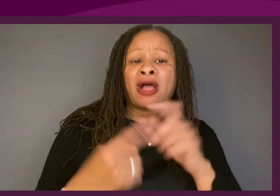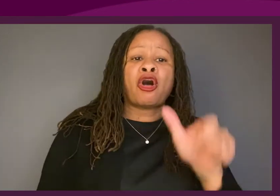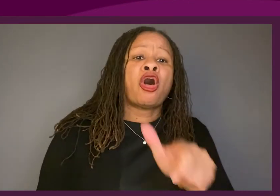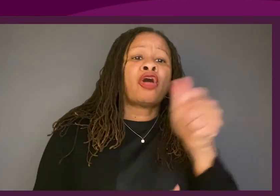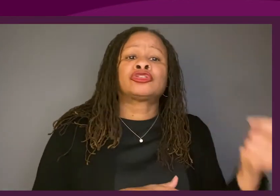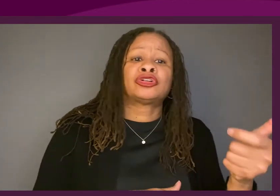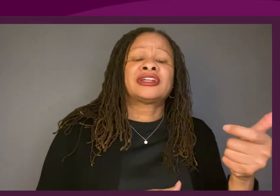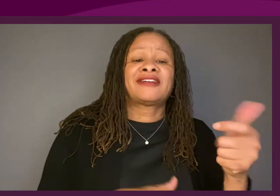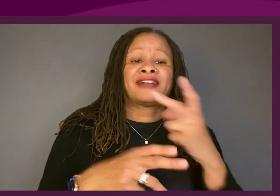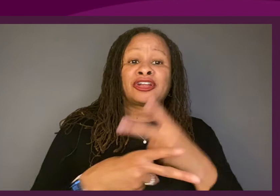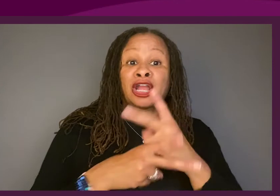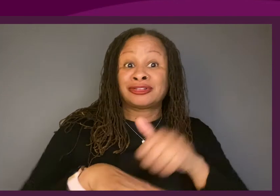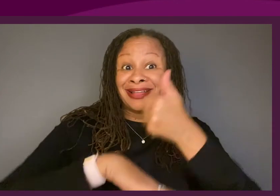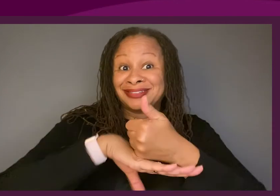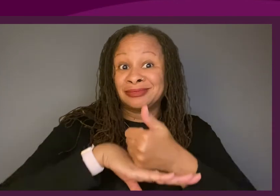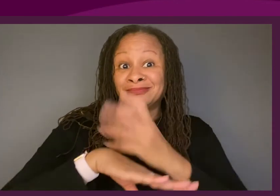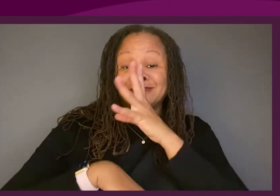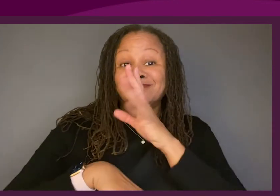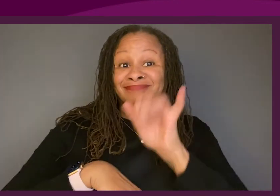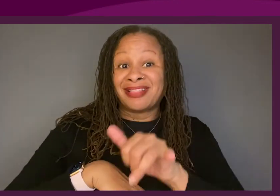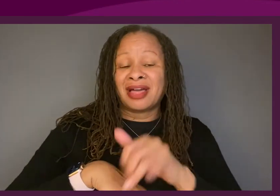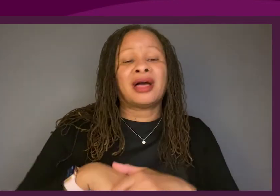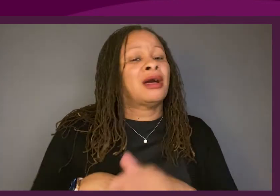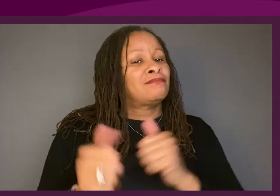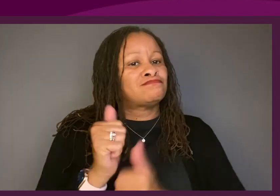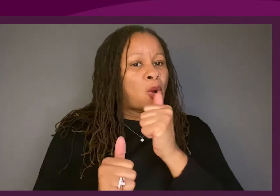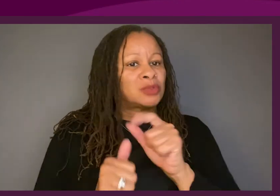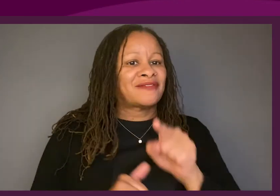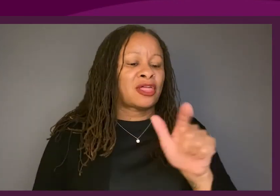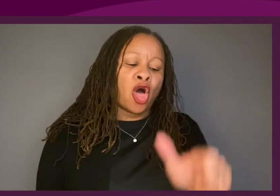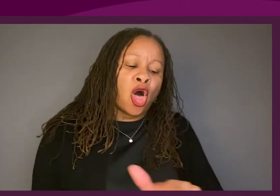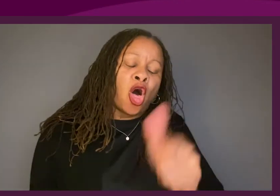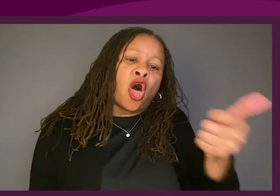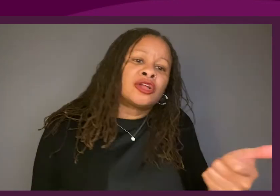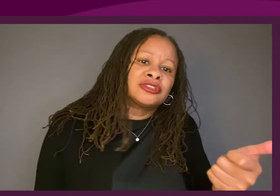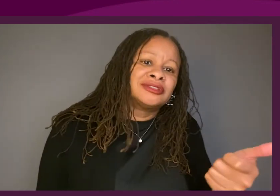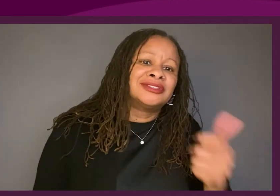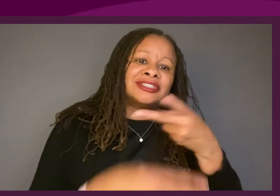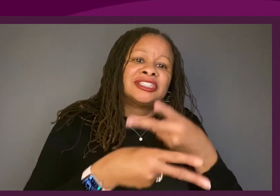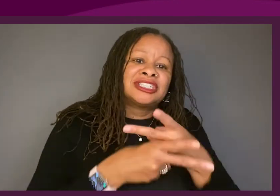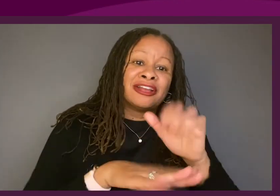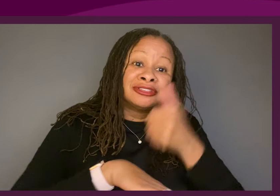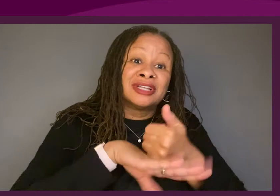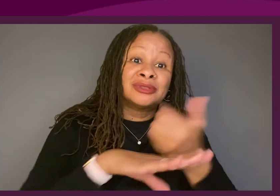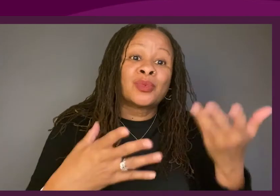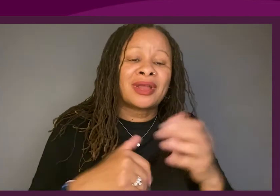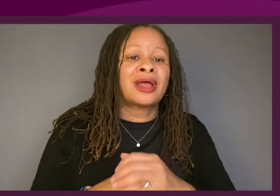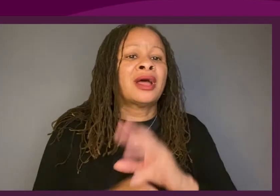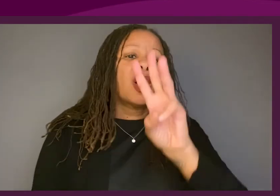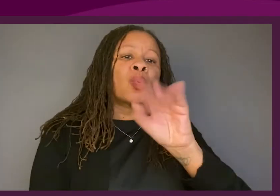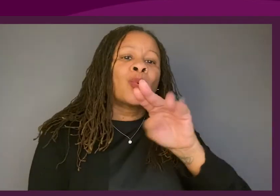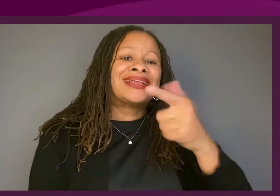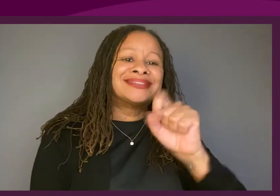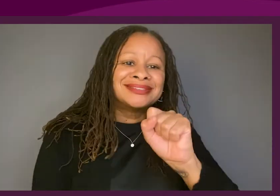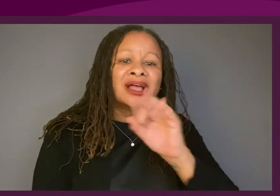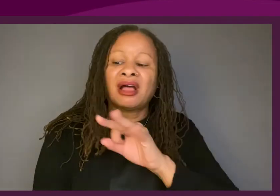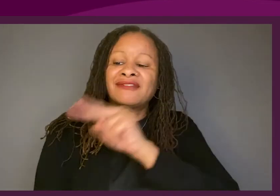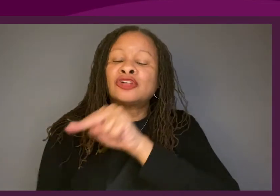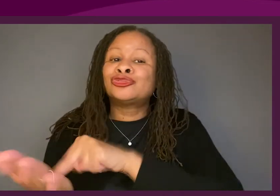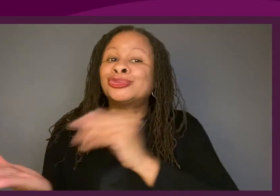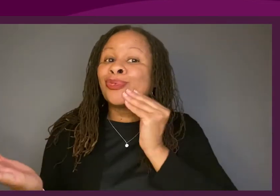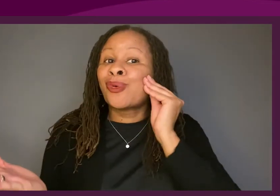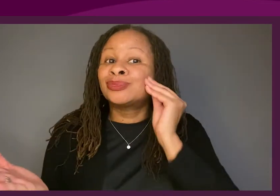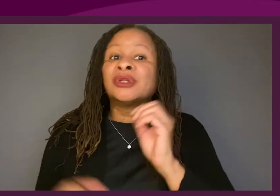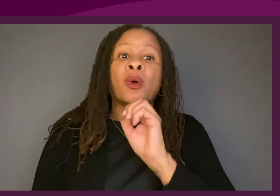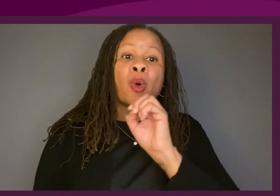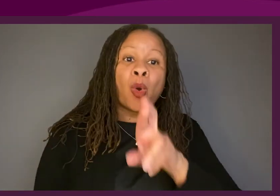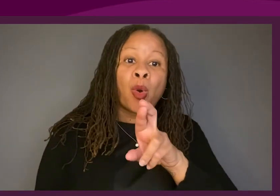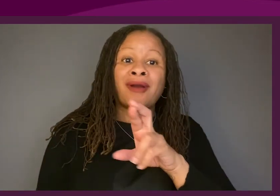settings were wings of nursing homes or congregate care facilities, long-term care facilities